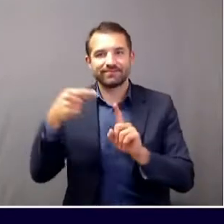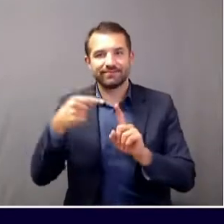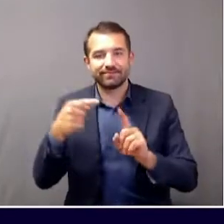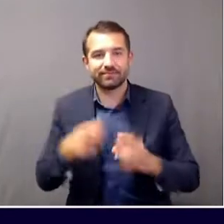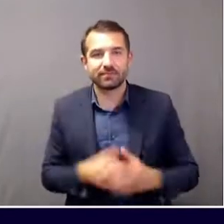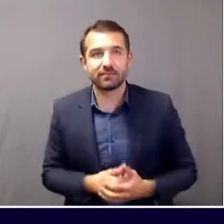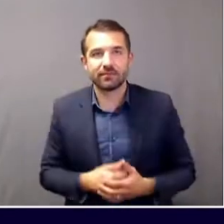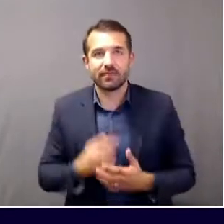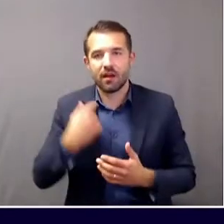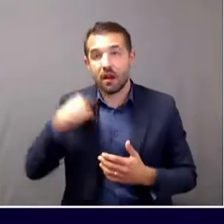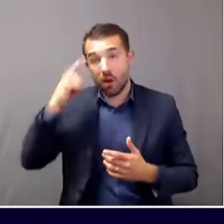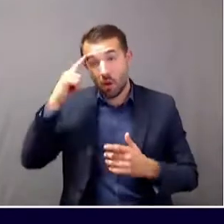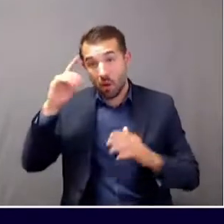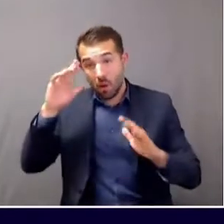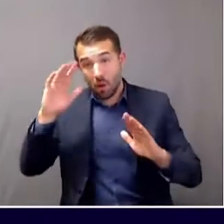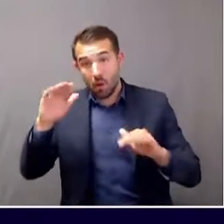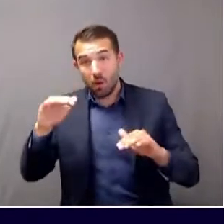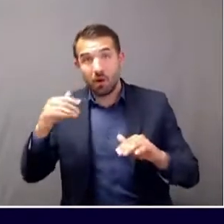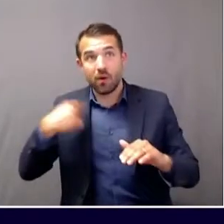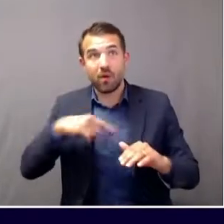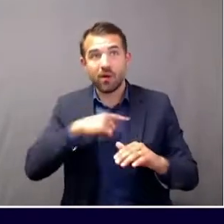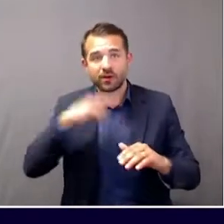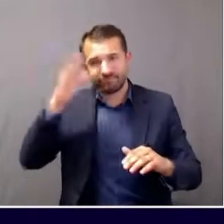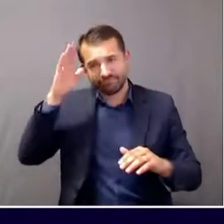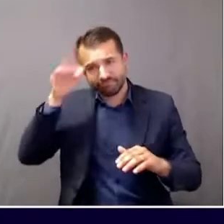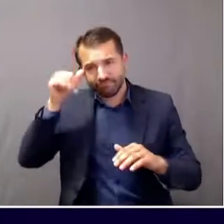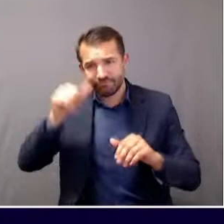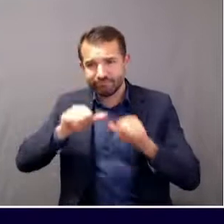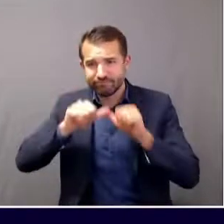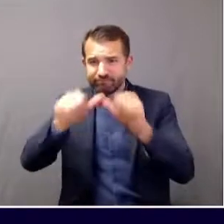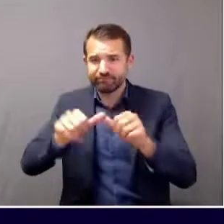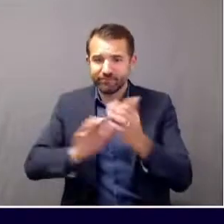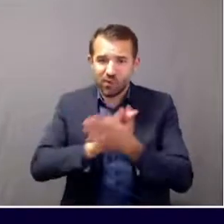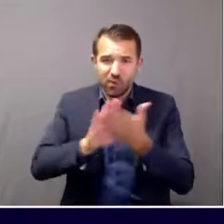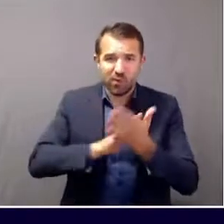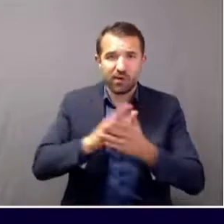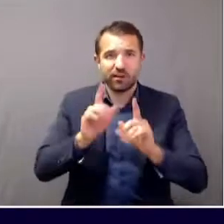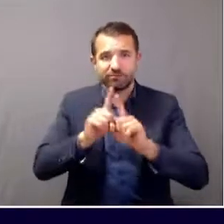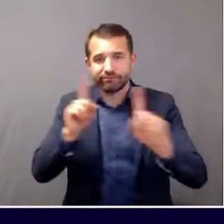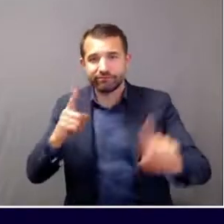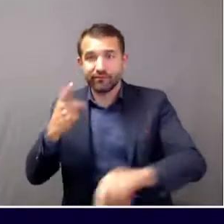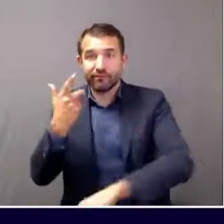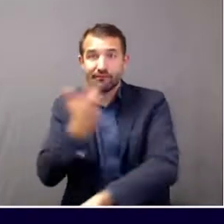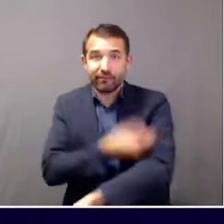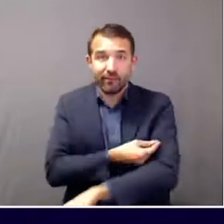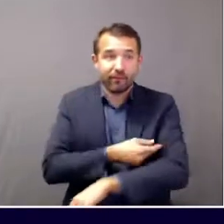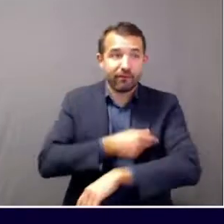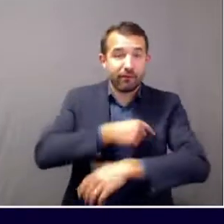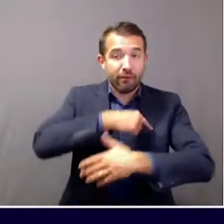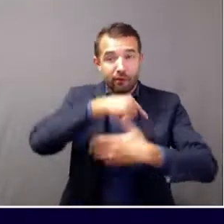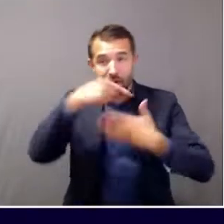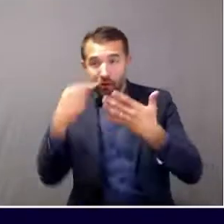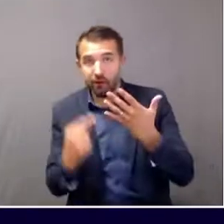continue this vigilance we can get to a day where they might be